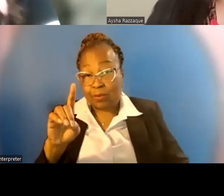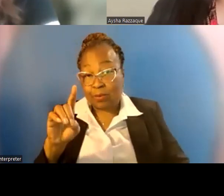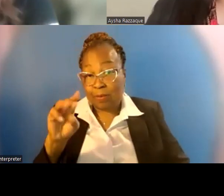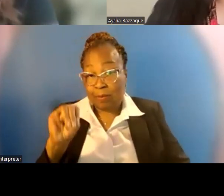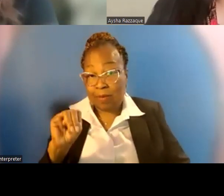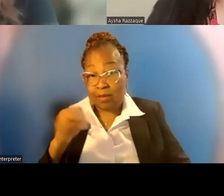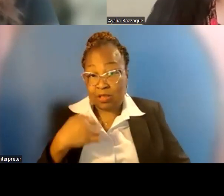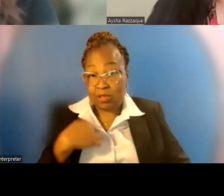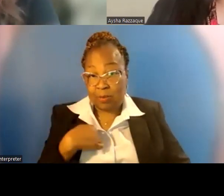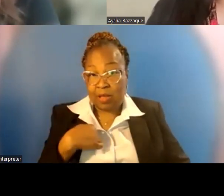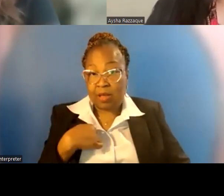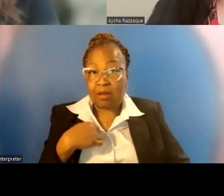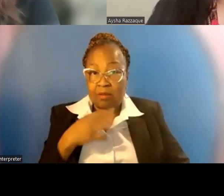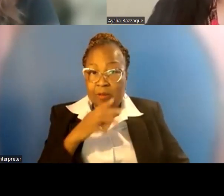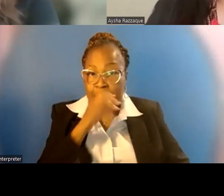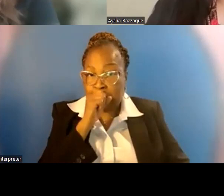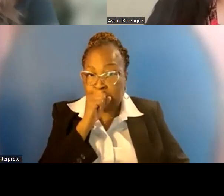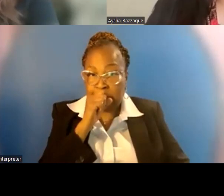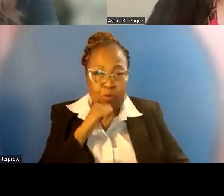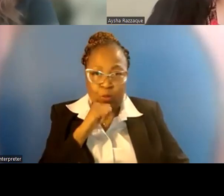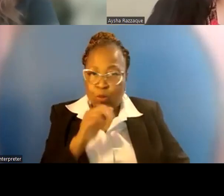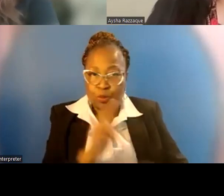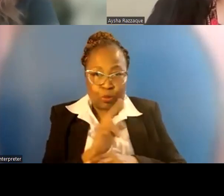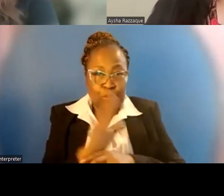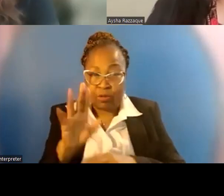But yeah, feel free to ask questions.